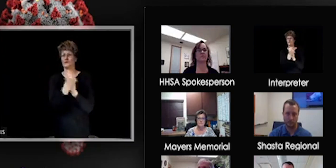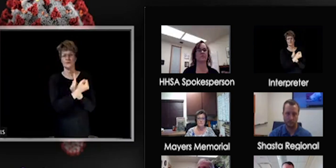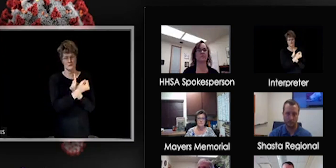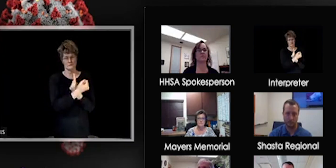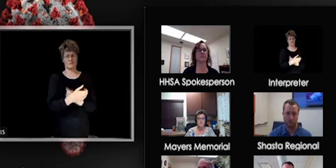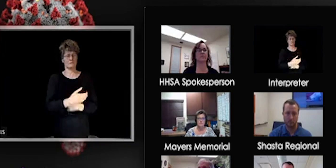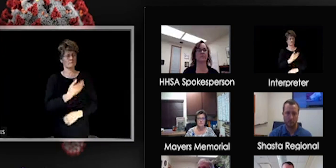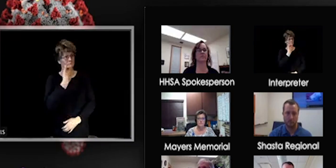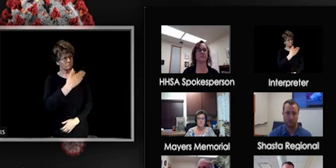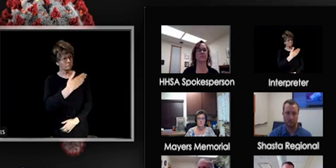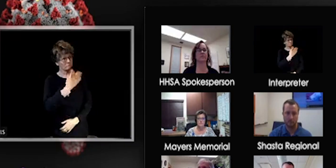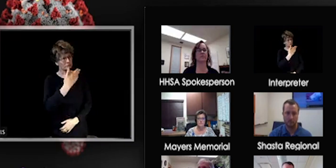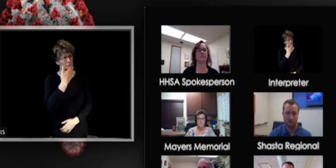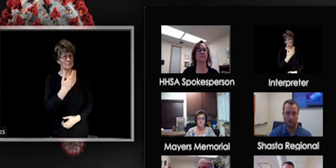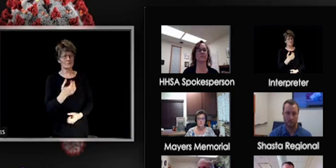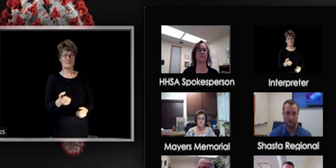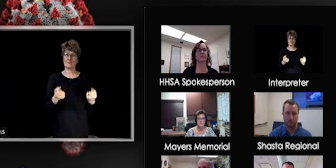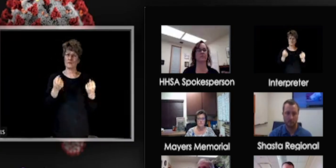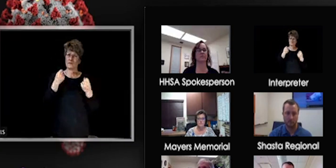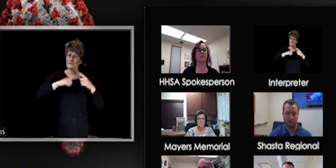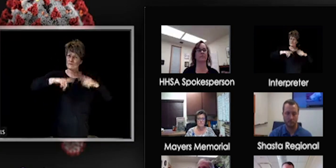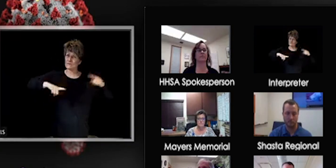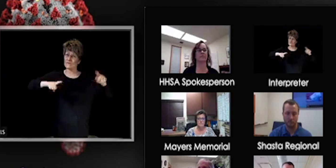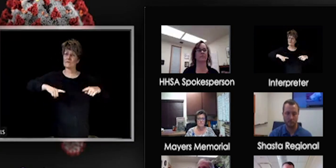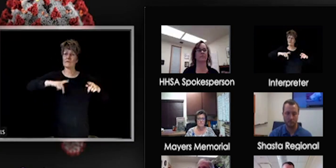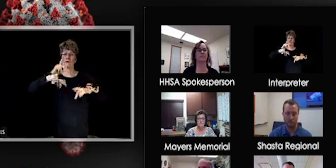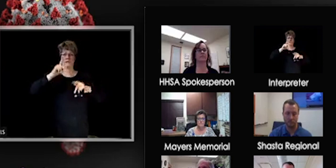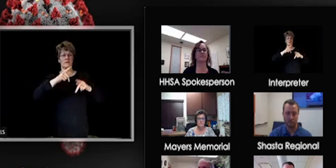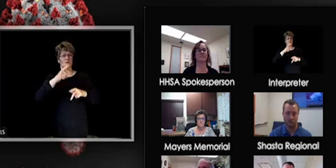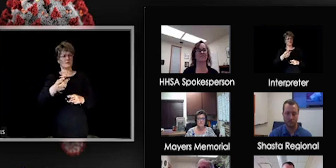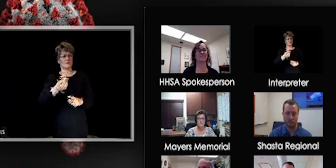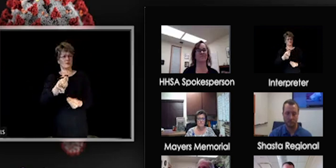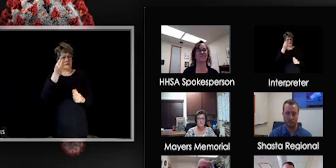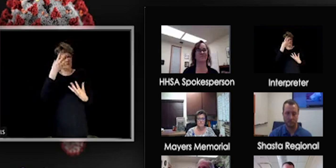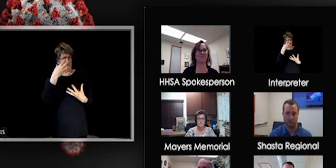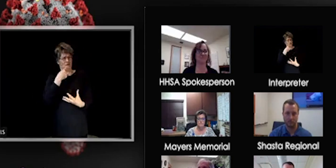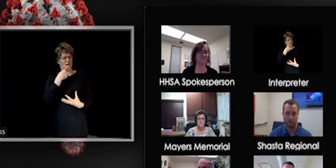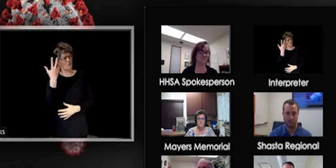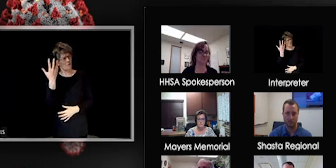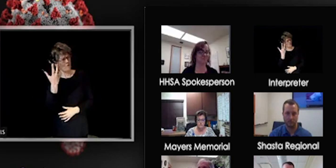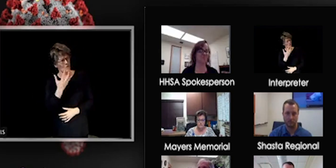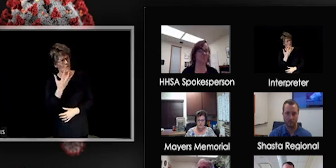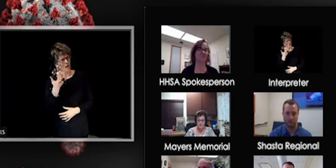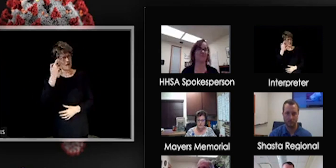a number of people who believe that they had it, because they had similar symptoms back